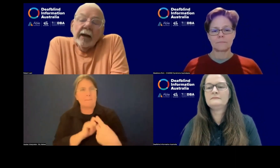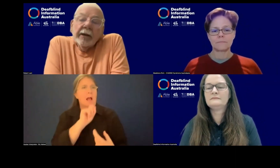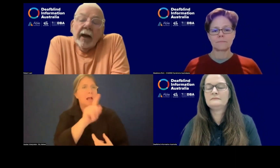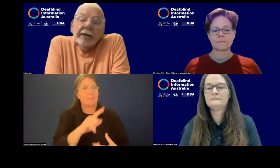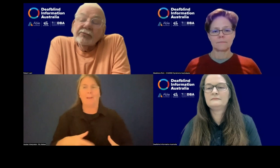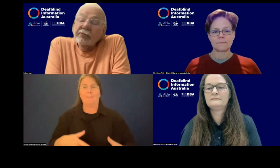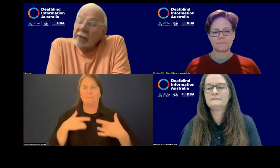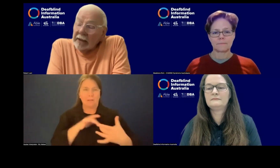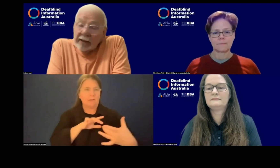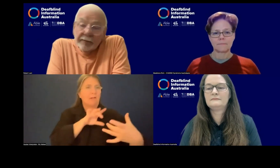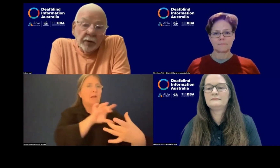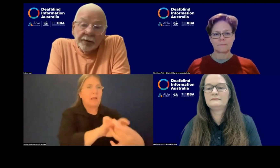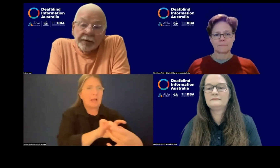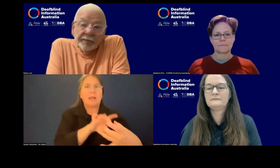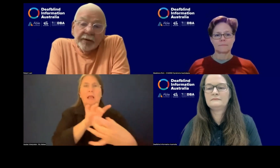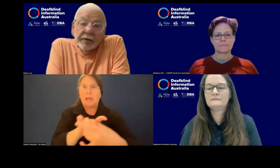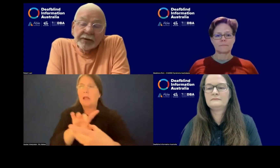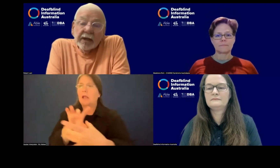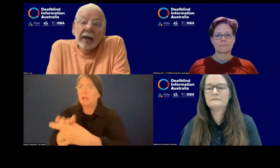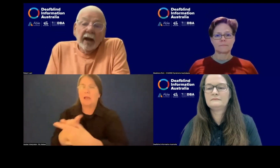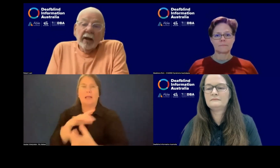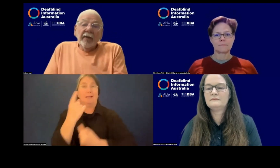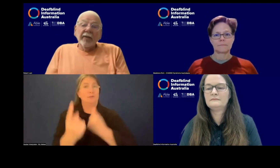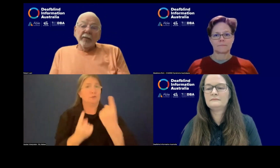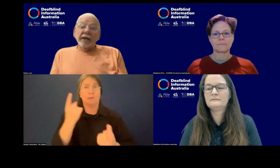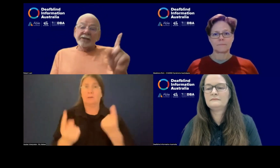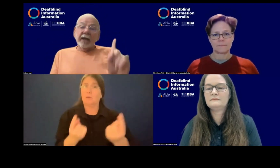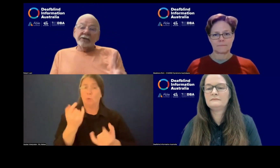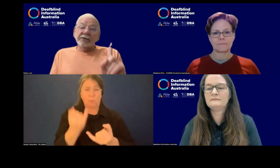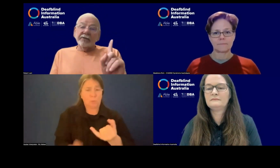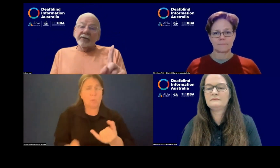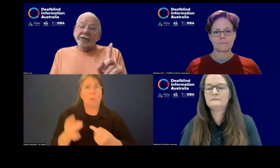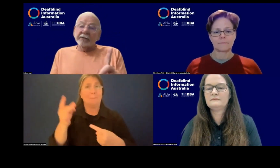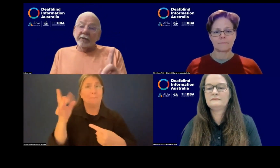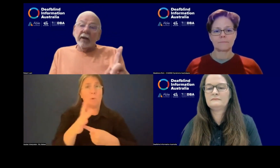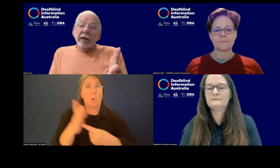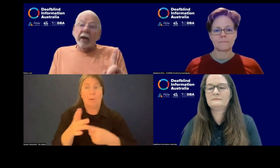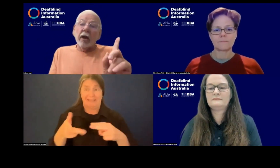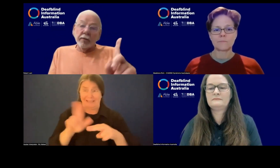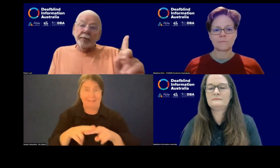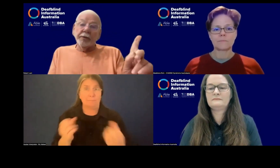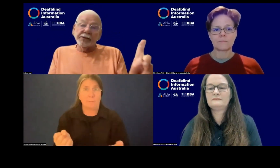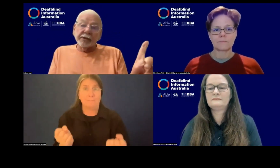It's really important, because otherwise they are just sort of this alone person.